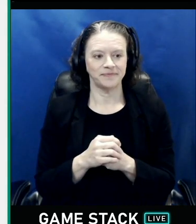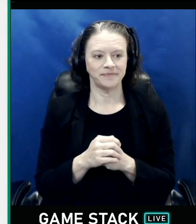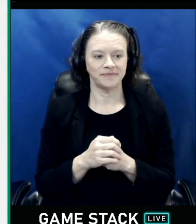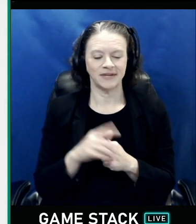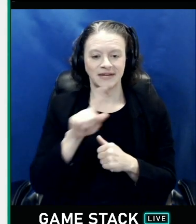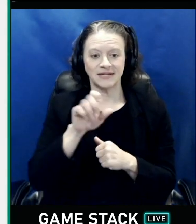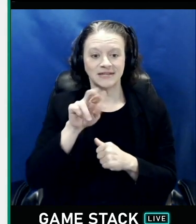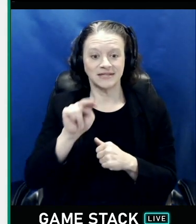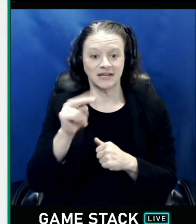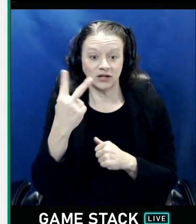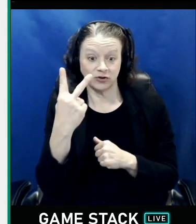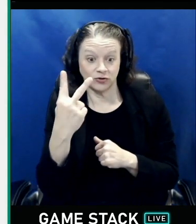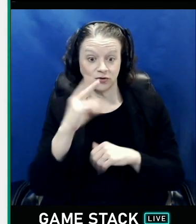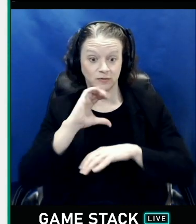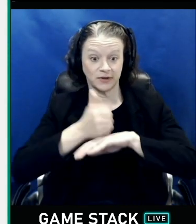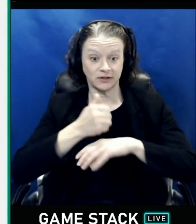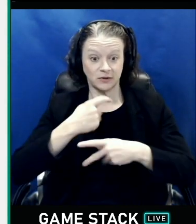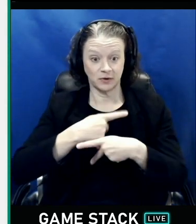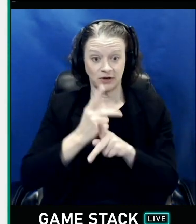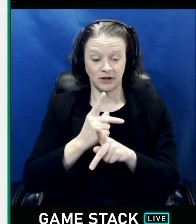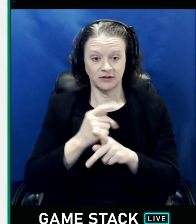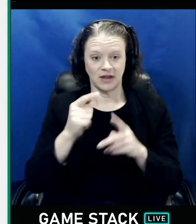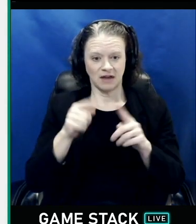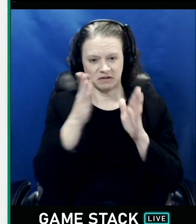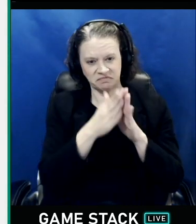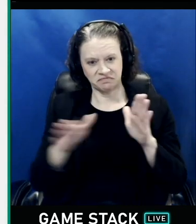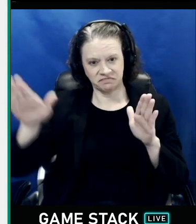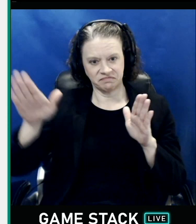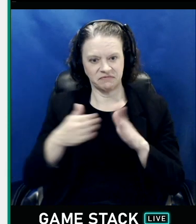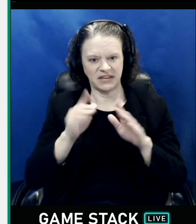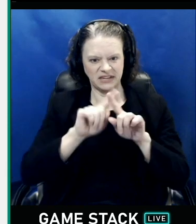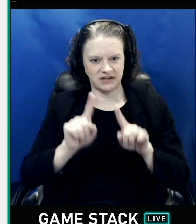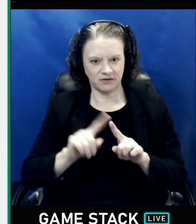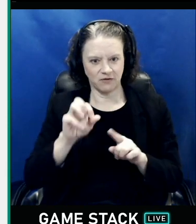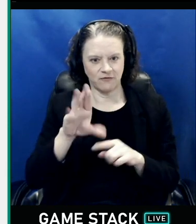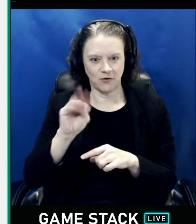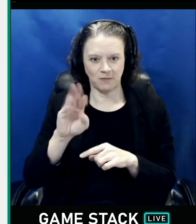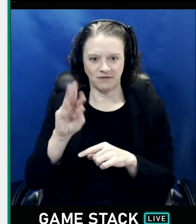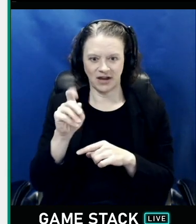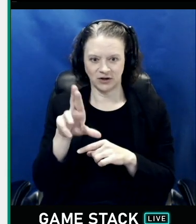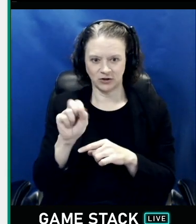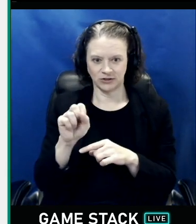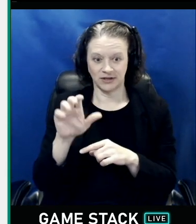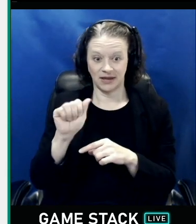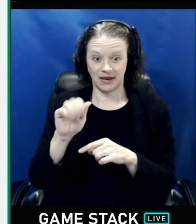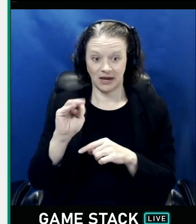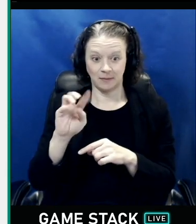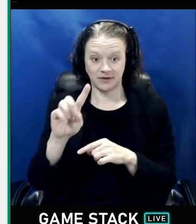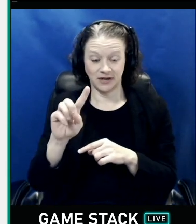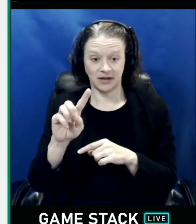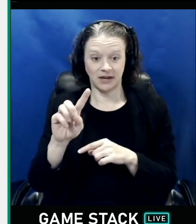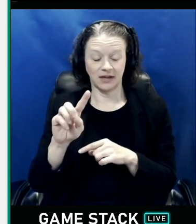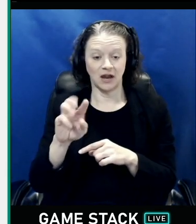Zen 2 base products exist in a wide variety of form factors. AMD Ryzen 4000 series mobile processors,